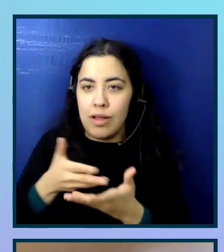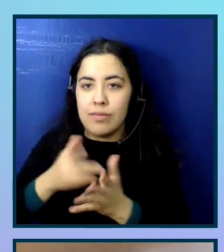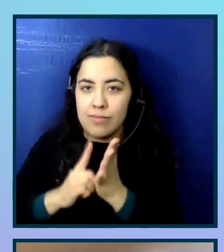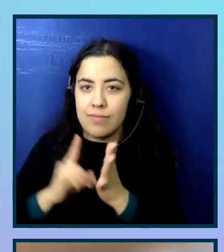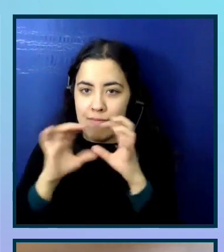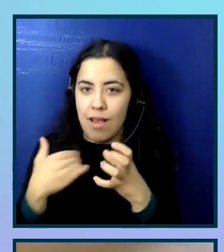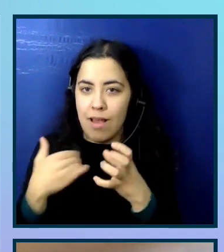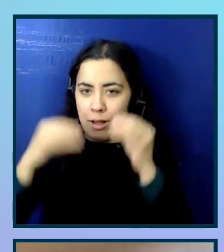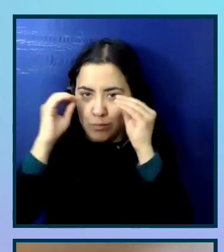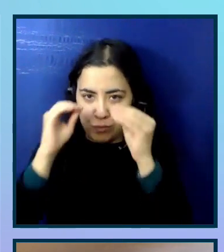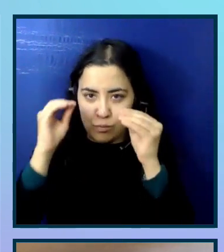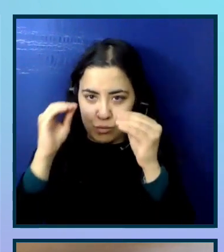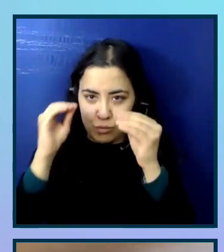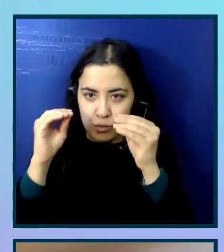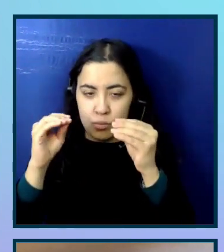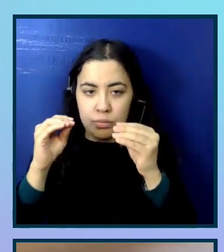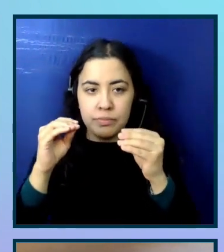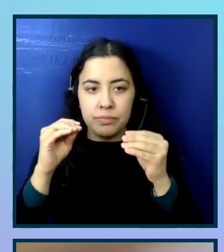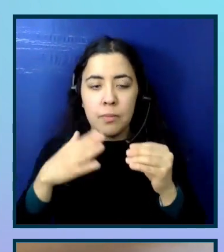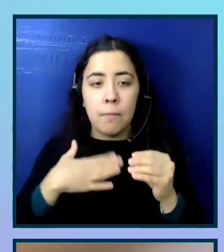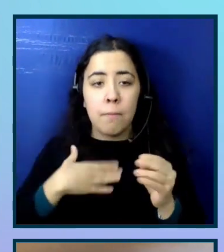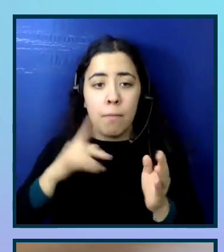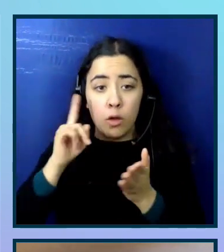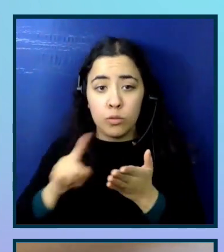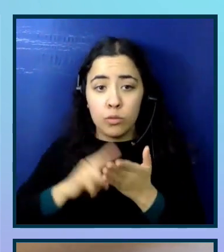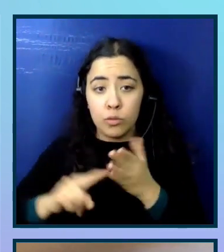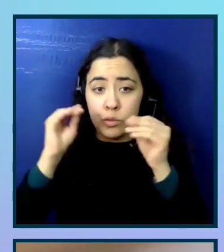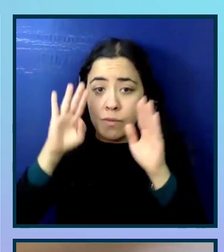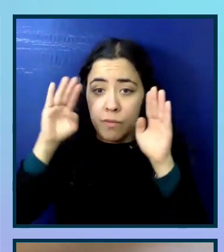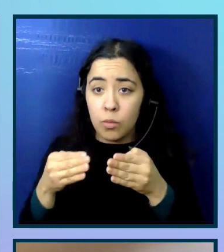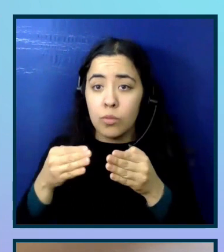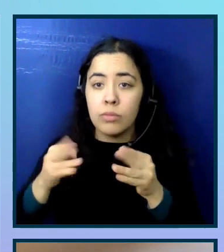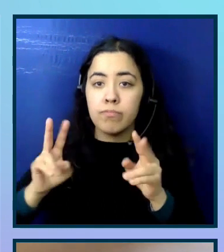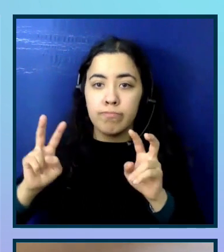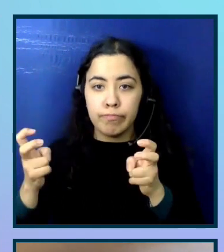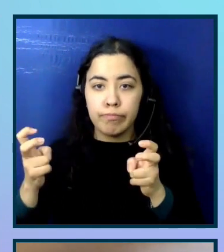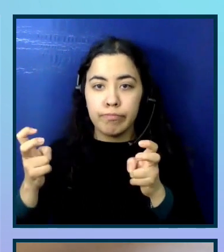My research and teaching focus is on the topic of accessibility.